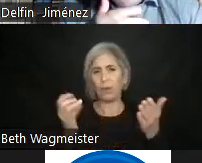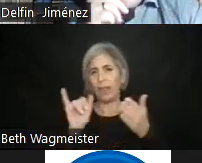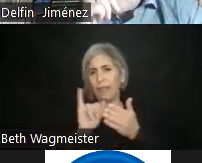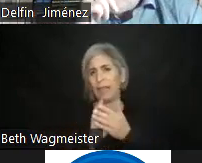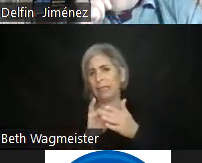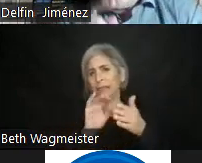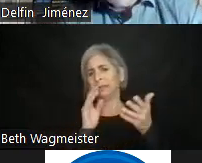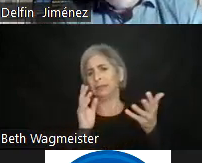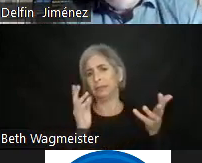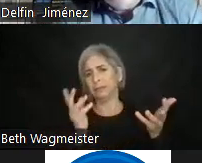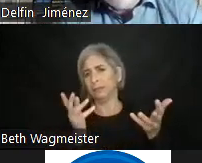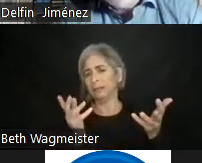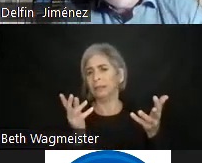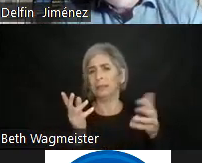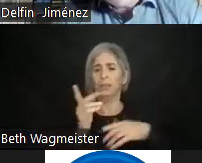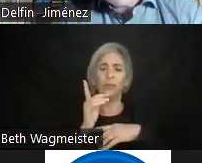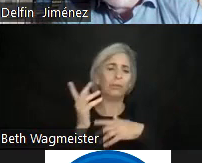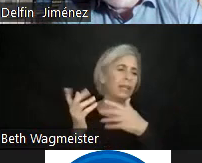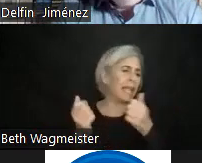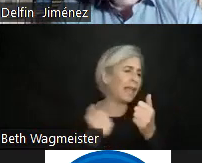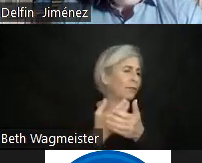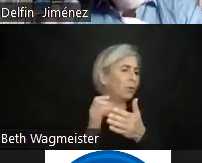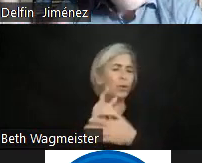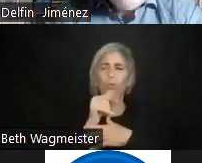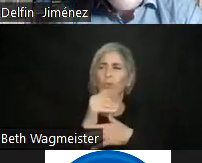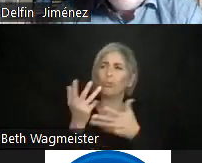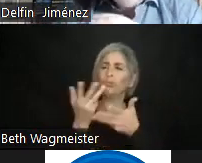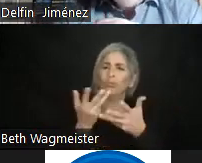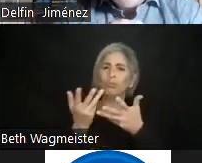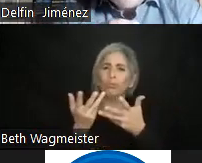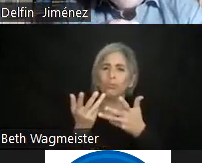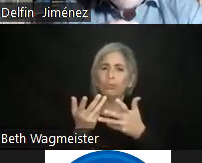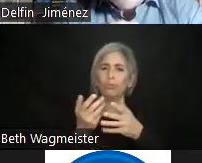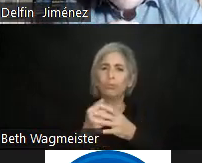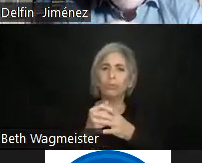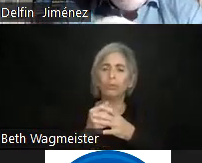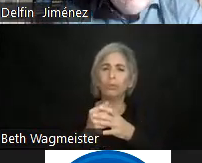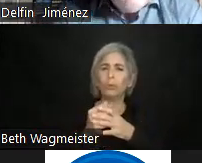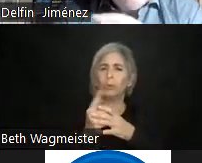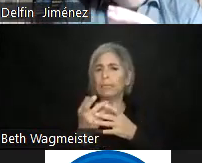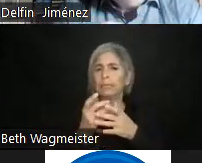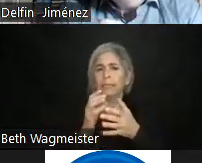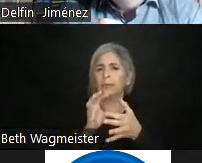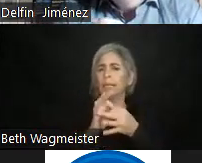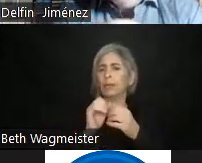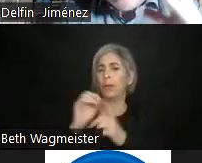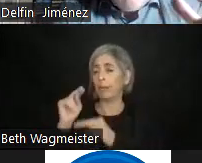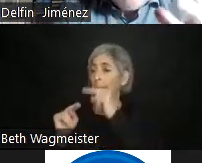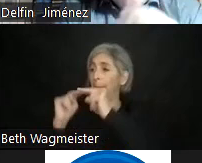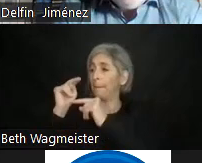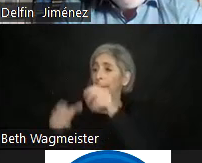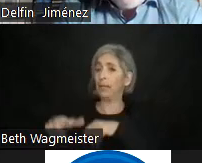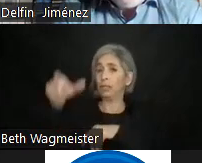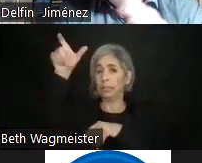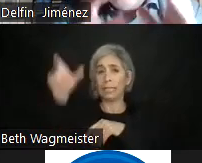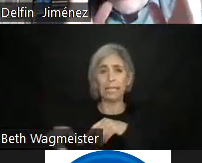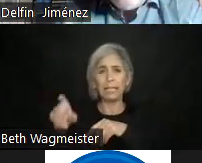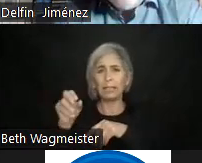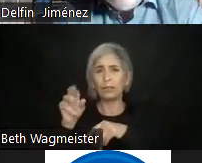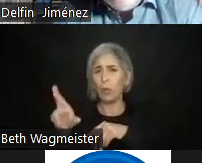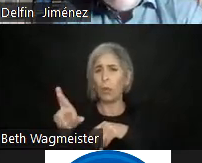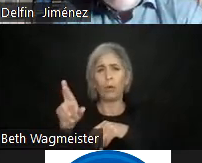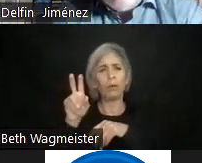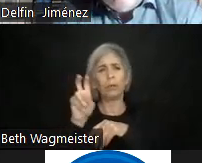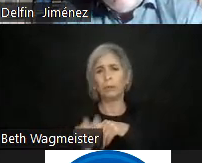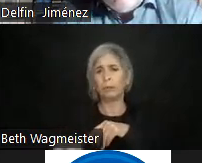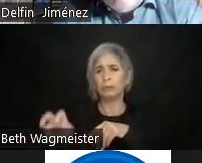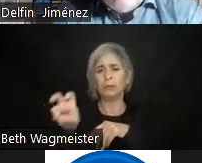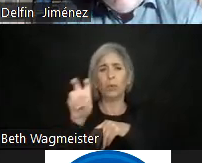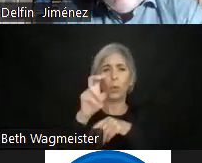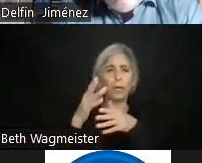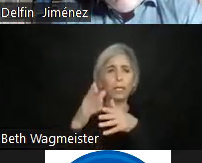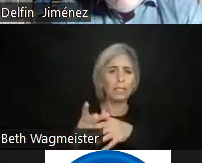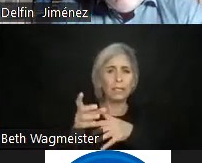who are related to the tourism or buildings or something that not only technicians.